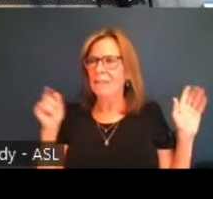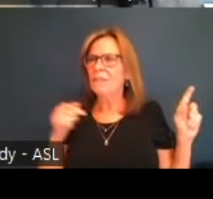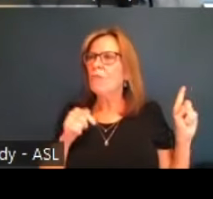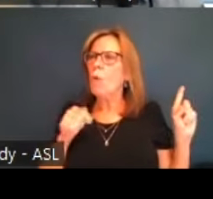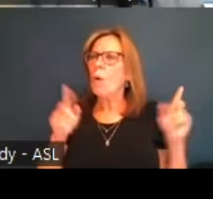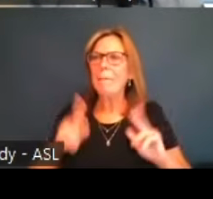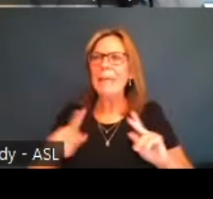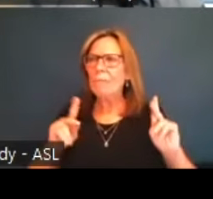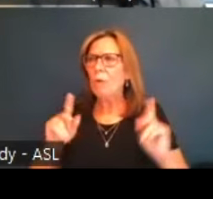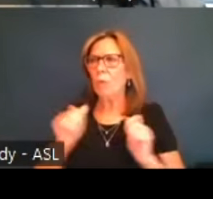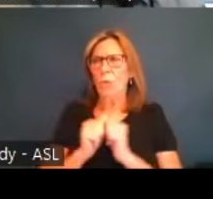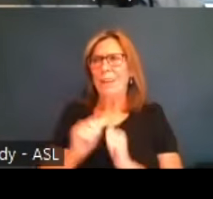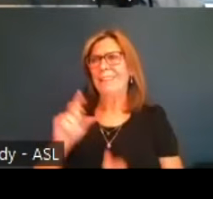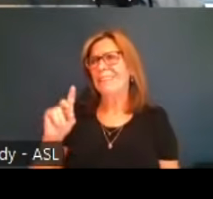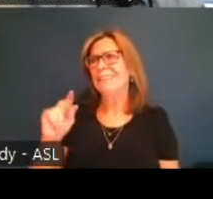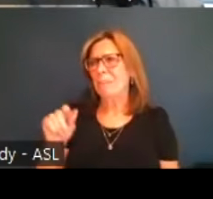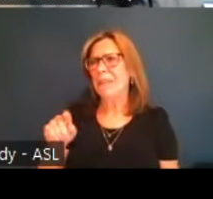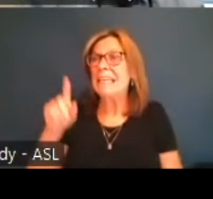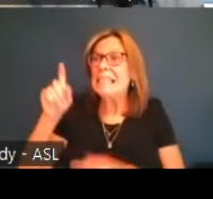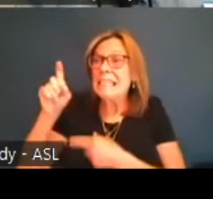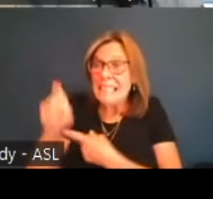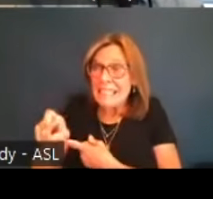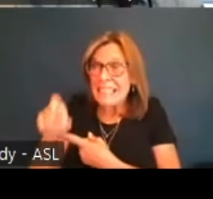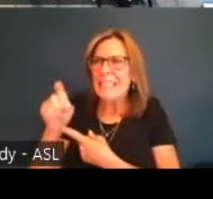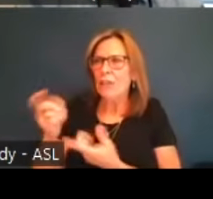because of their disability versus people who may